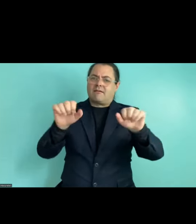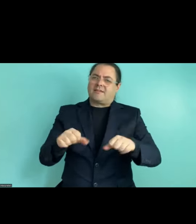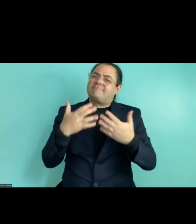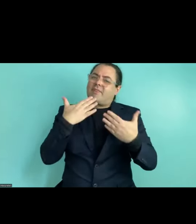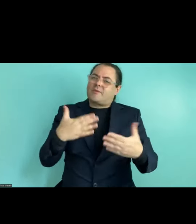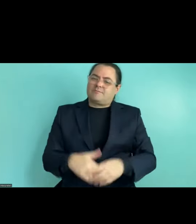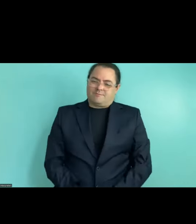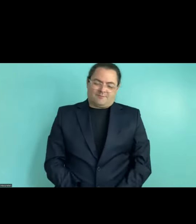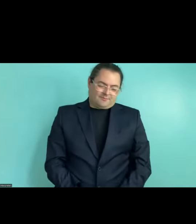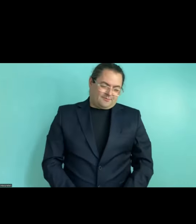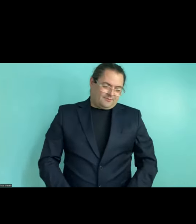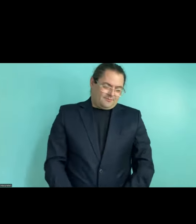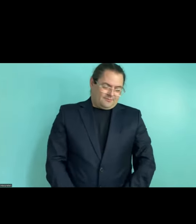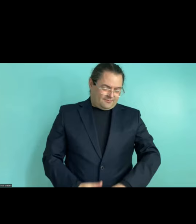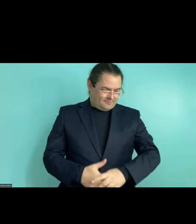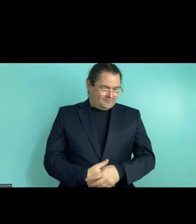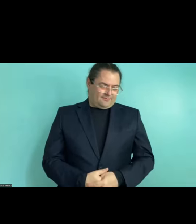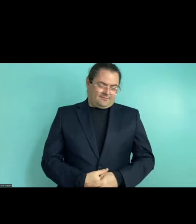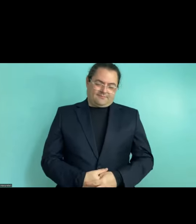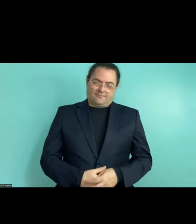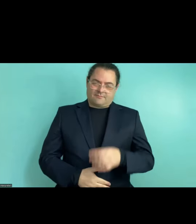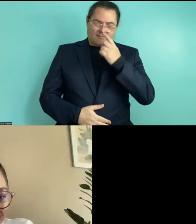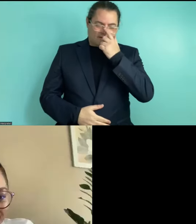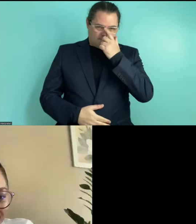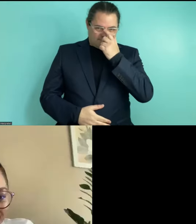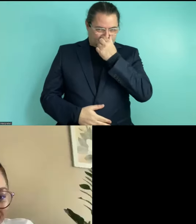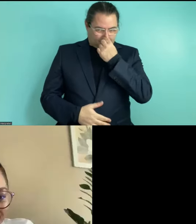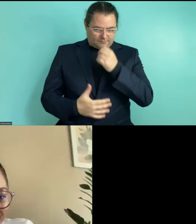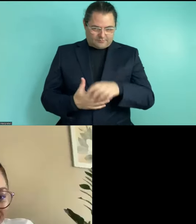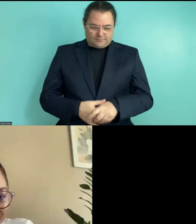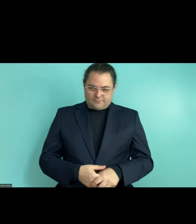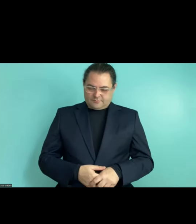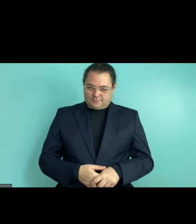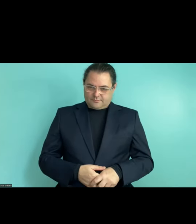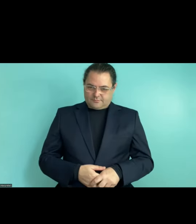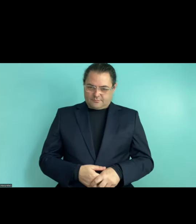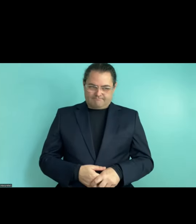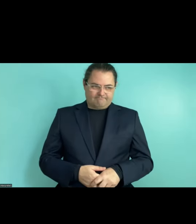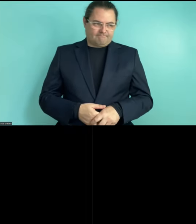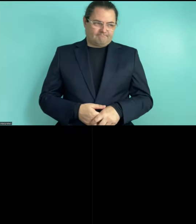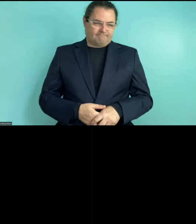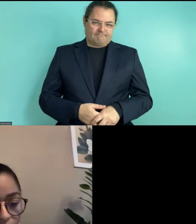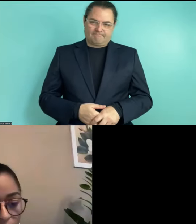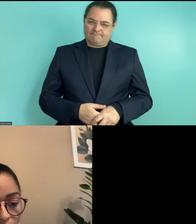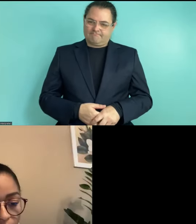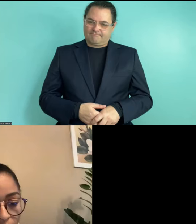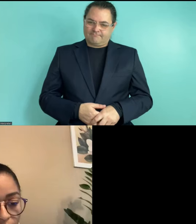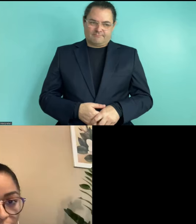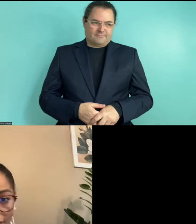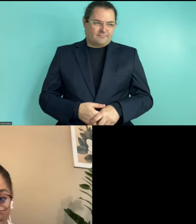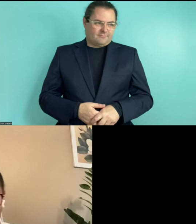thank you. 15:50:29 Thank you. webinars. Thank you very